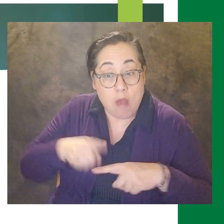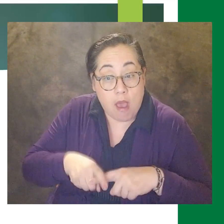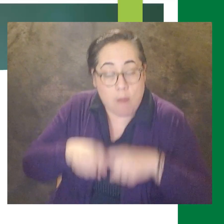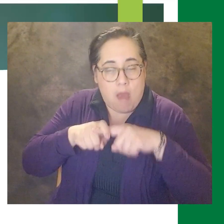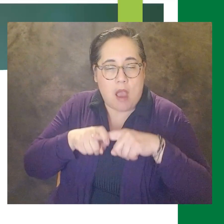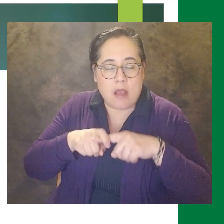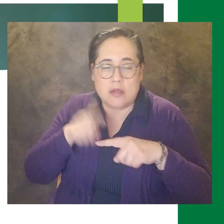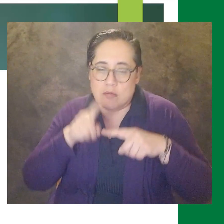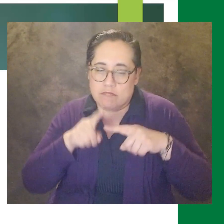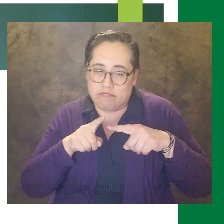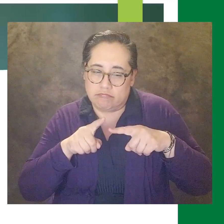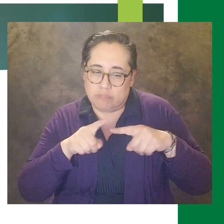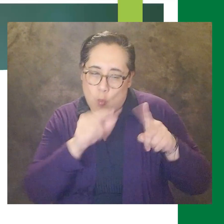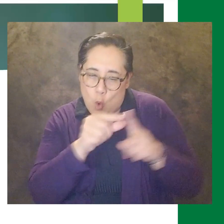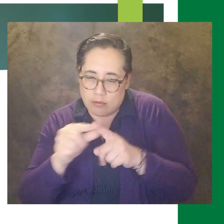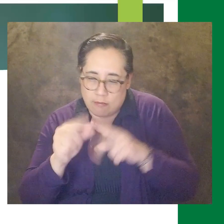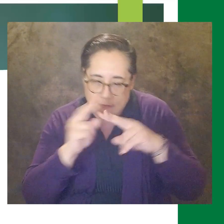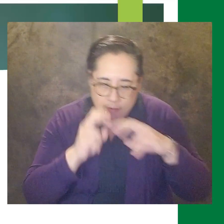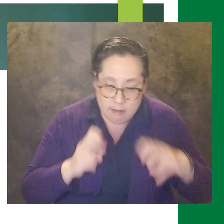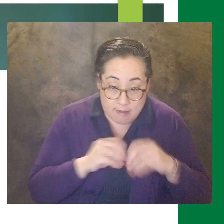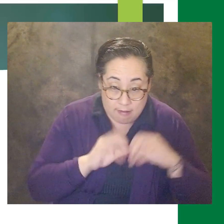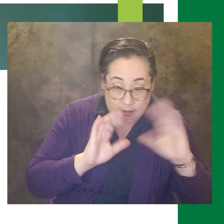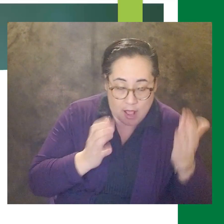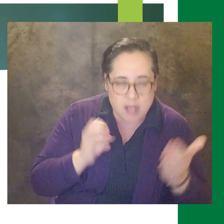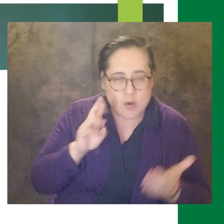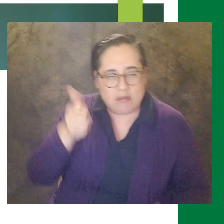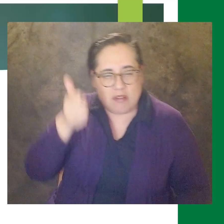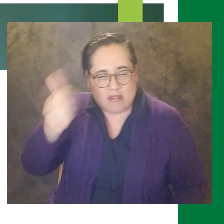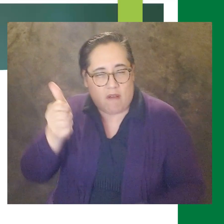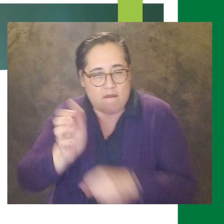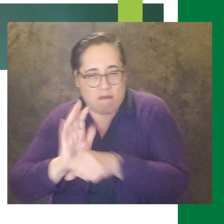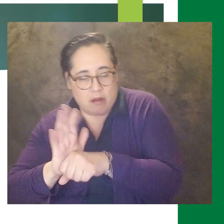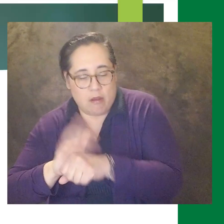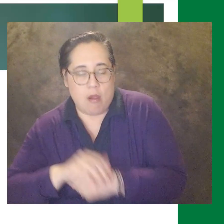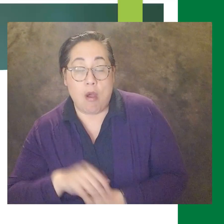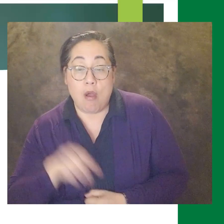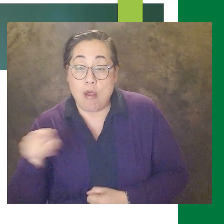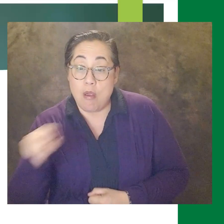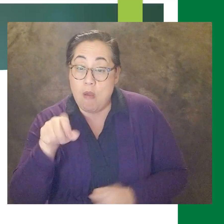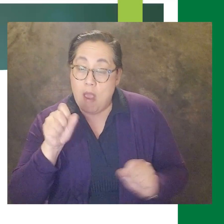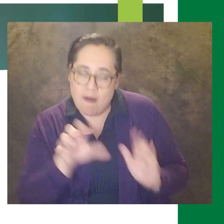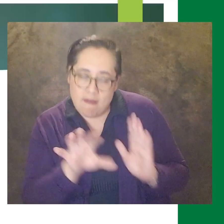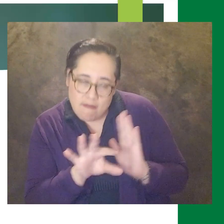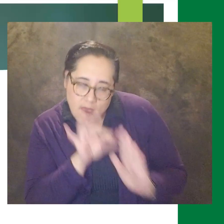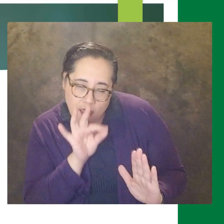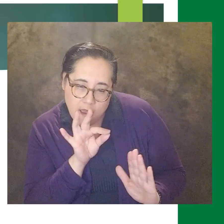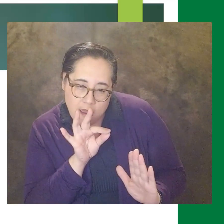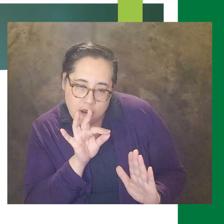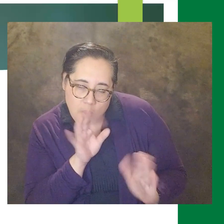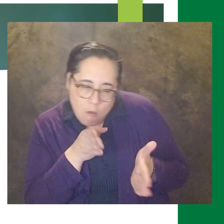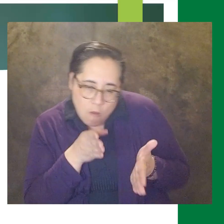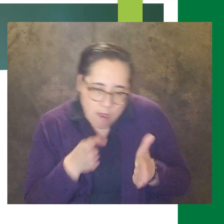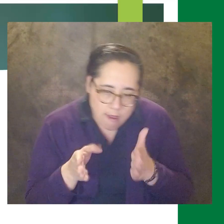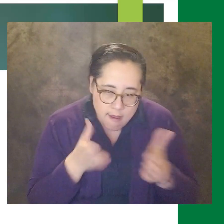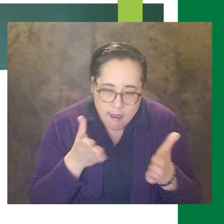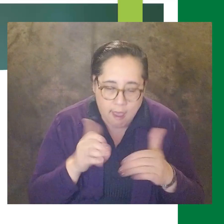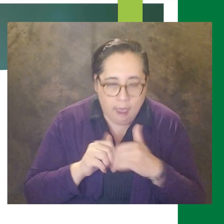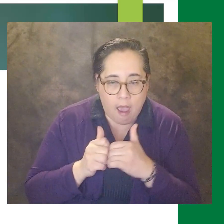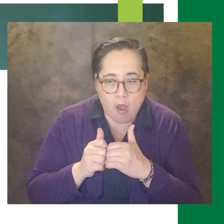or if you did this exercise on video, you were able to find ways to conceptually and accurately ...